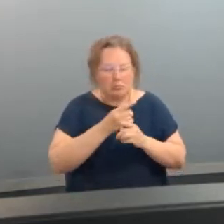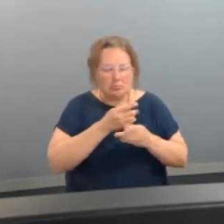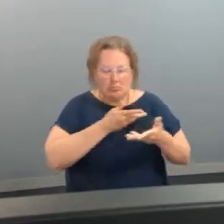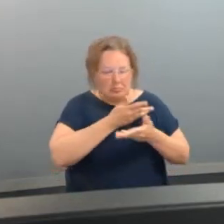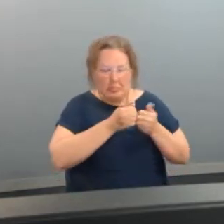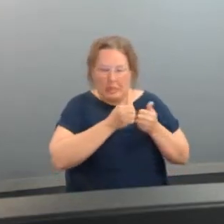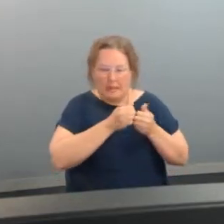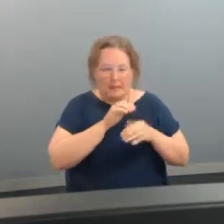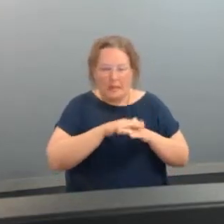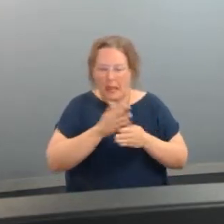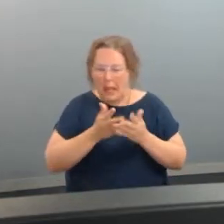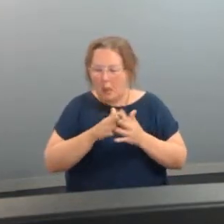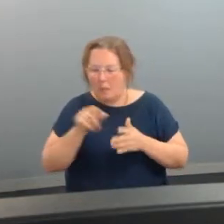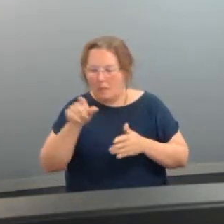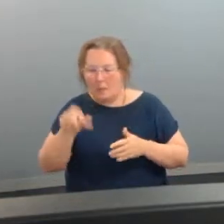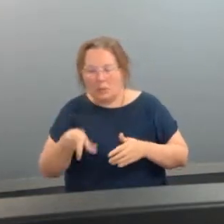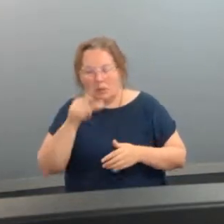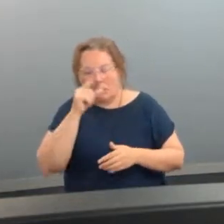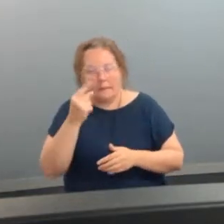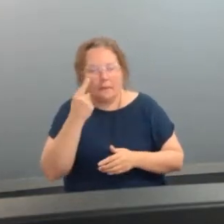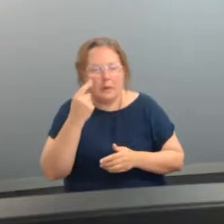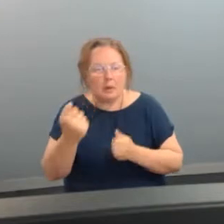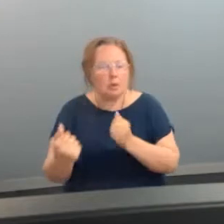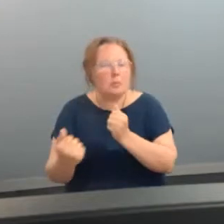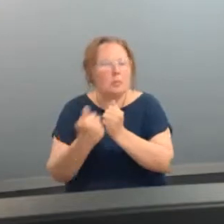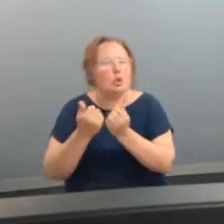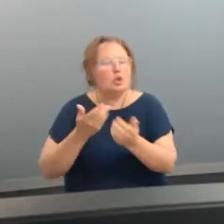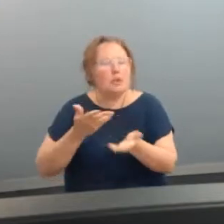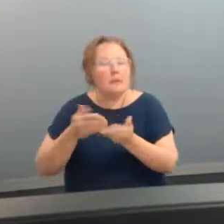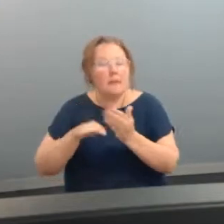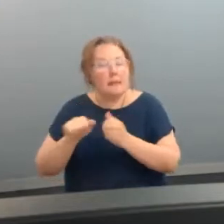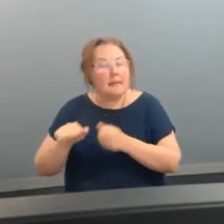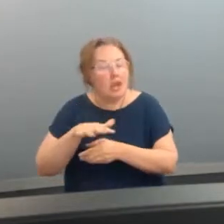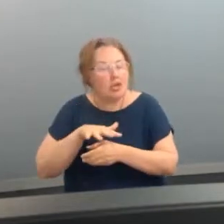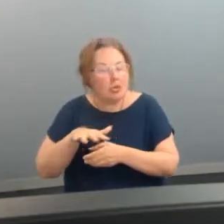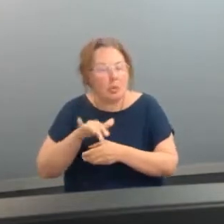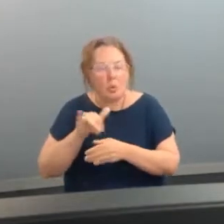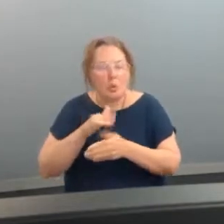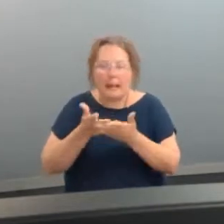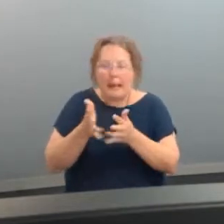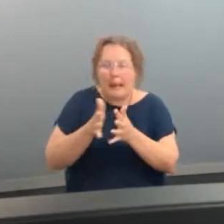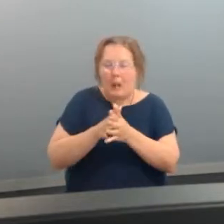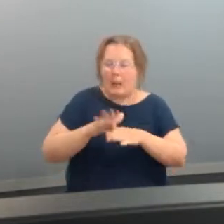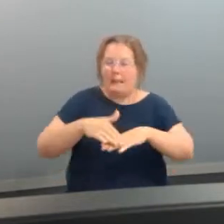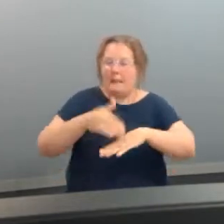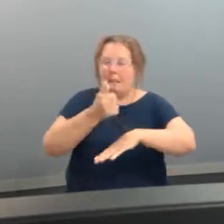mention about how a person will be supported to find services in their local area or implement their plans, and